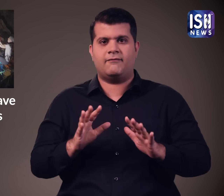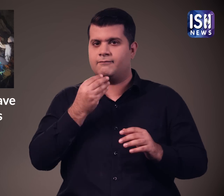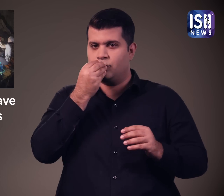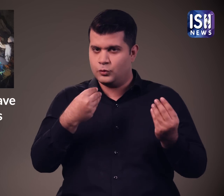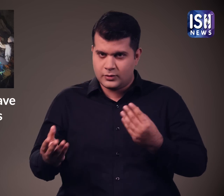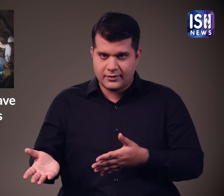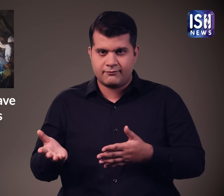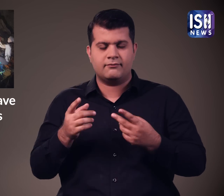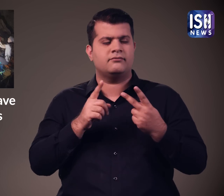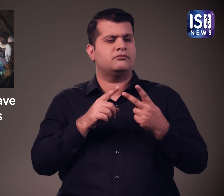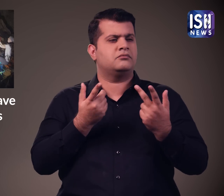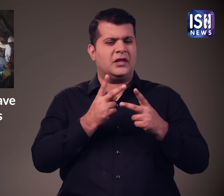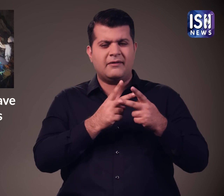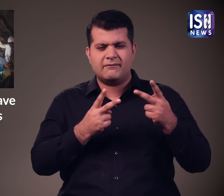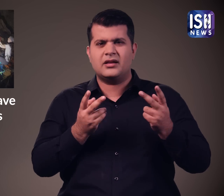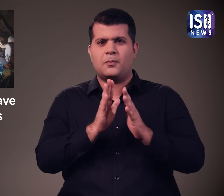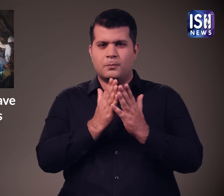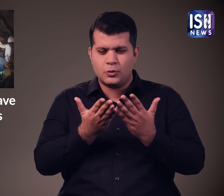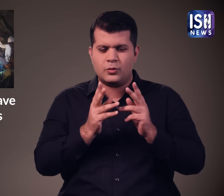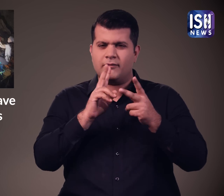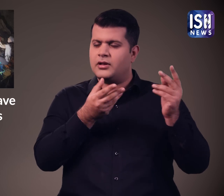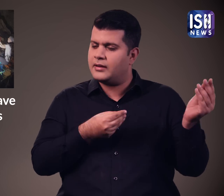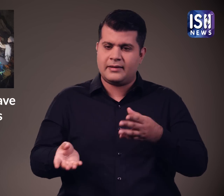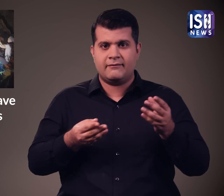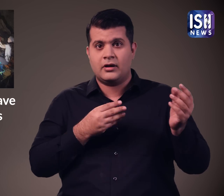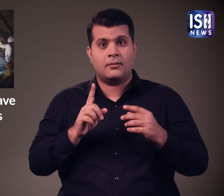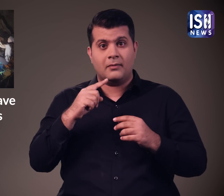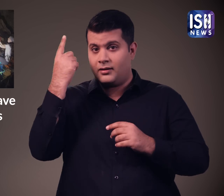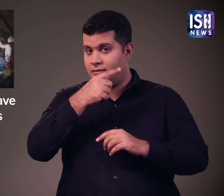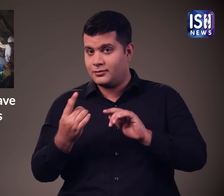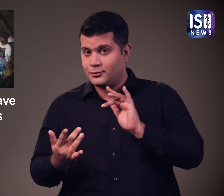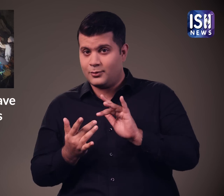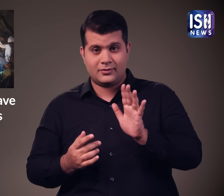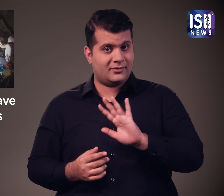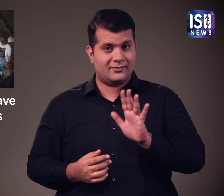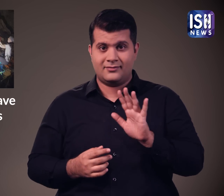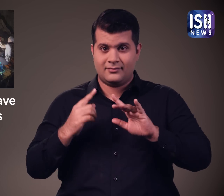They would keep giving her food, books, etc. But no one would contact her.